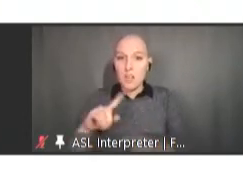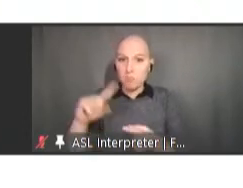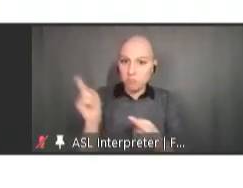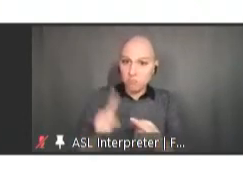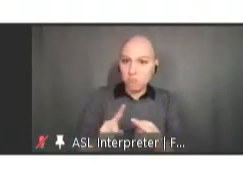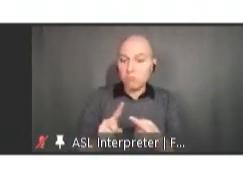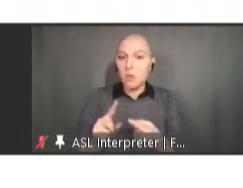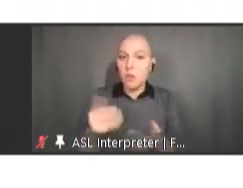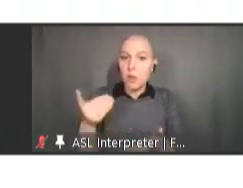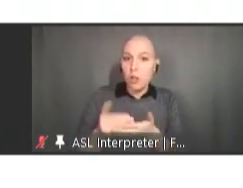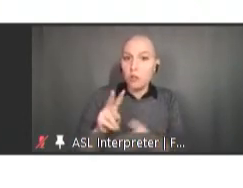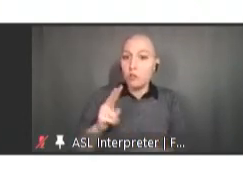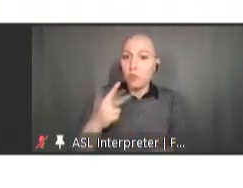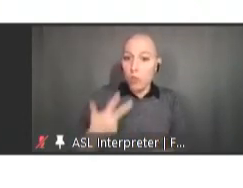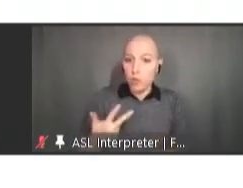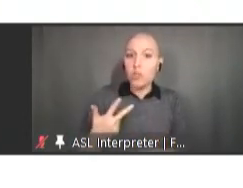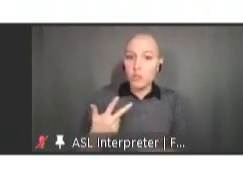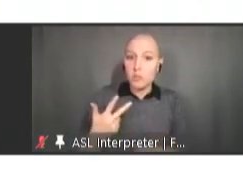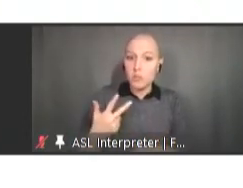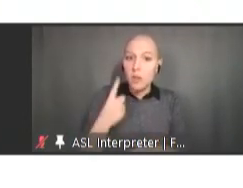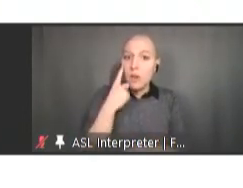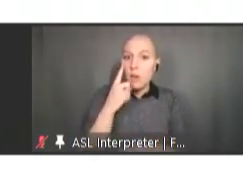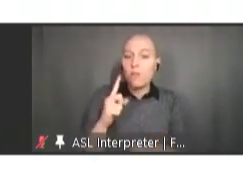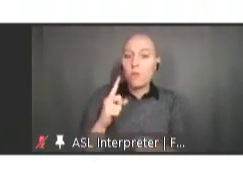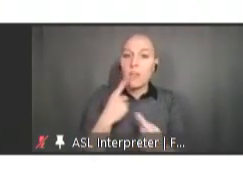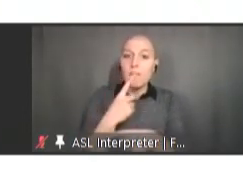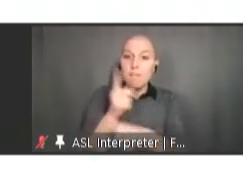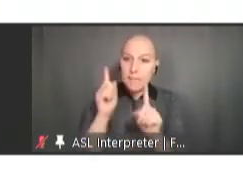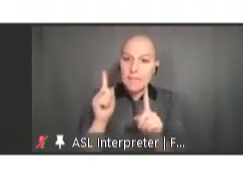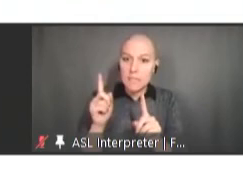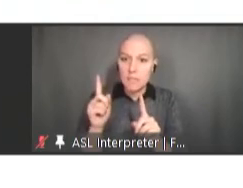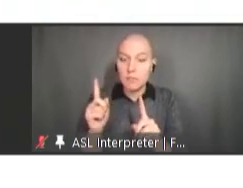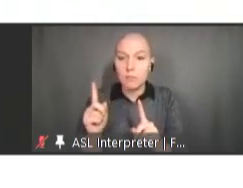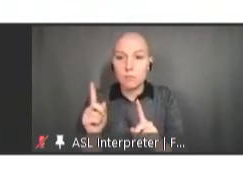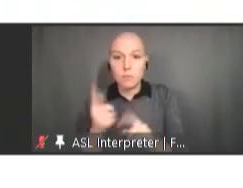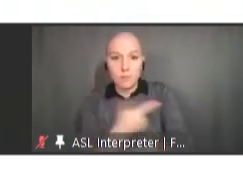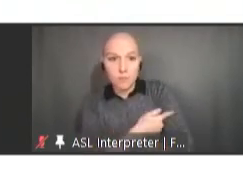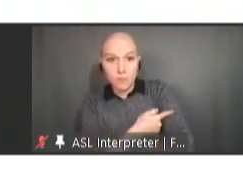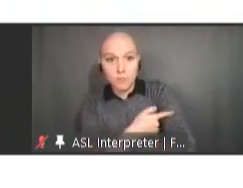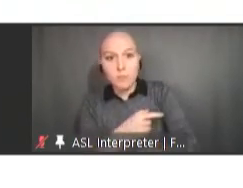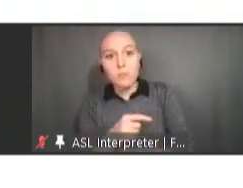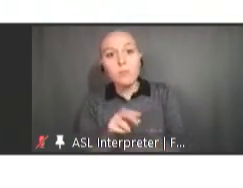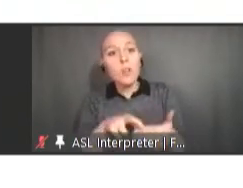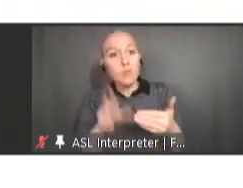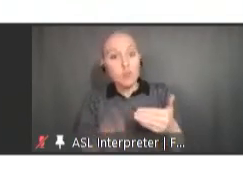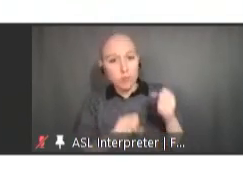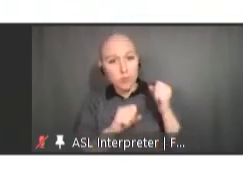efficacy that we observed of 92 percent. These results also strongly support neutralizing and